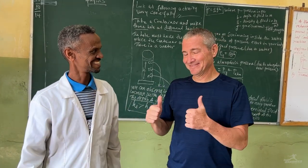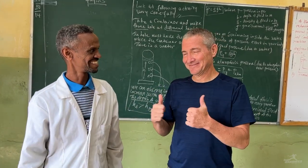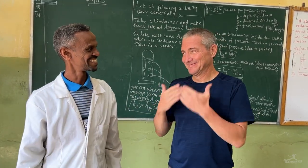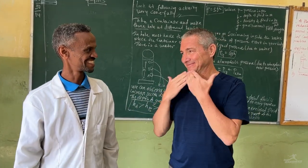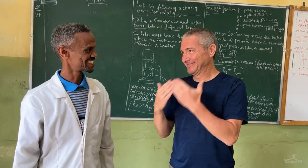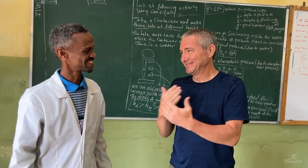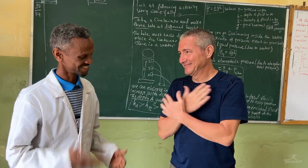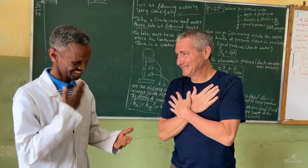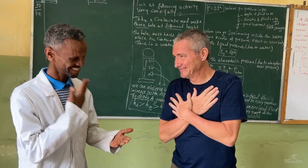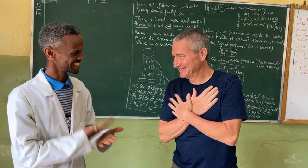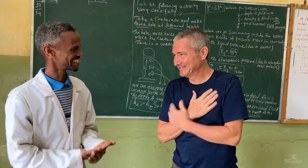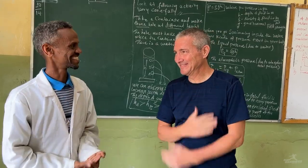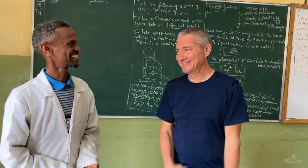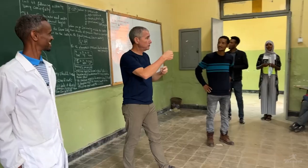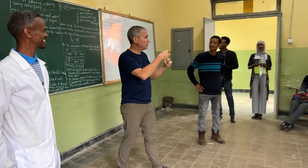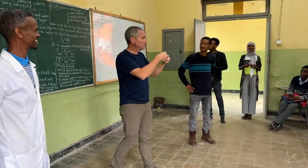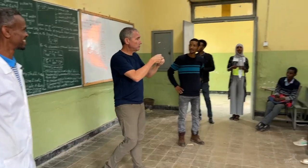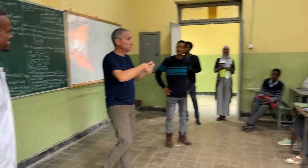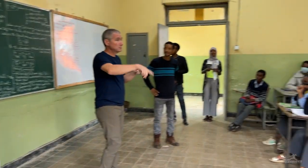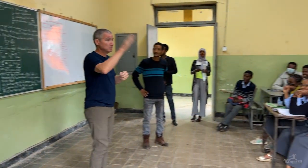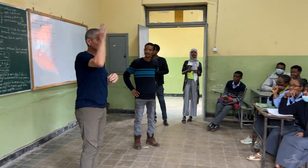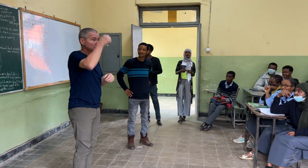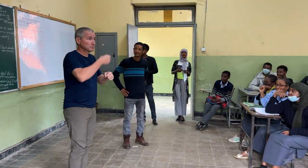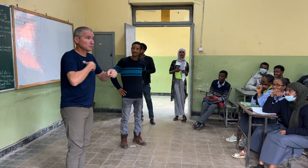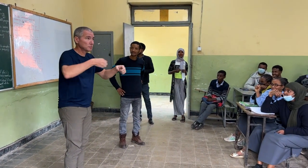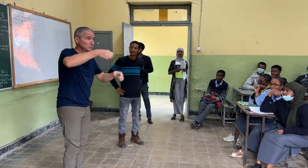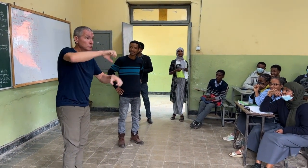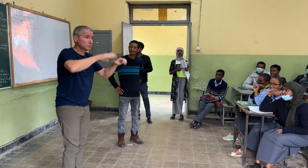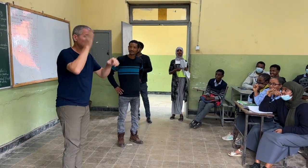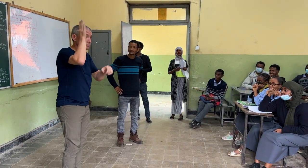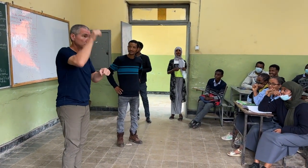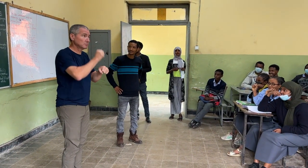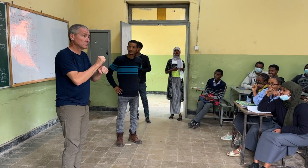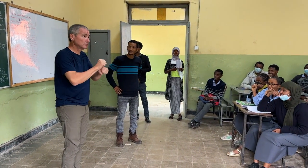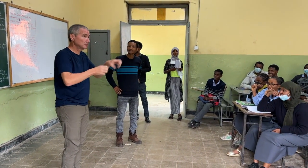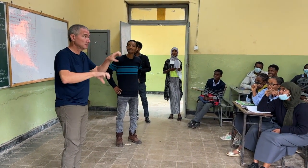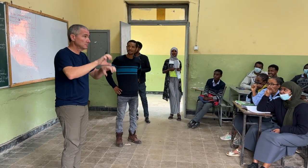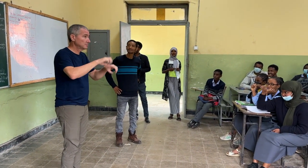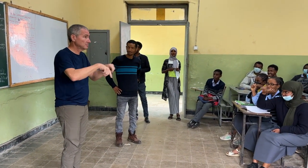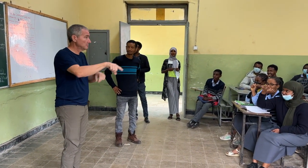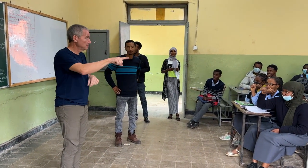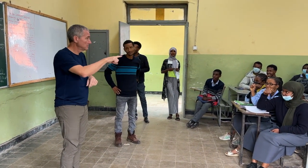Great! Thank you very much. Students, do you all want to work as chemists or physicists in the future?